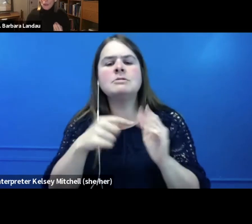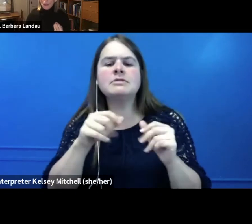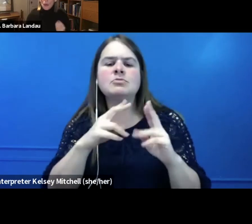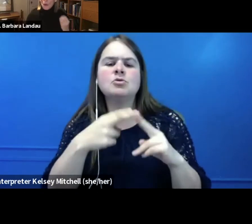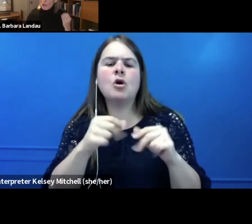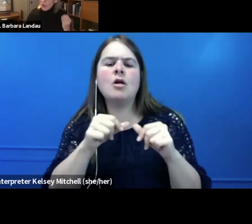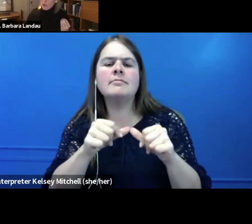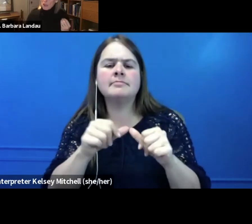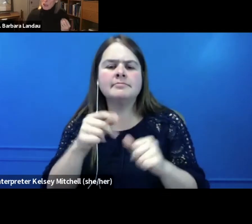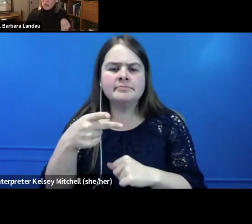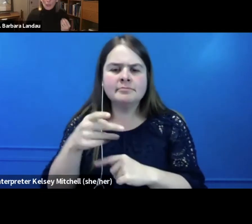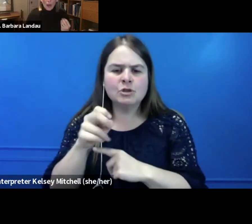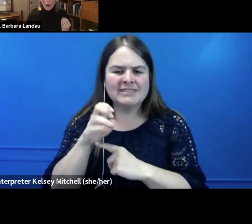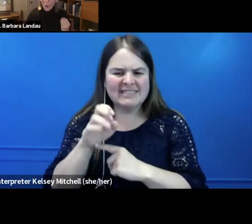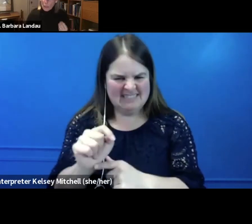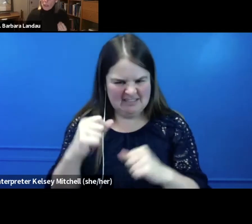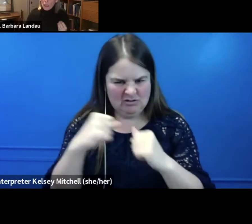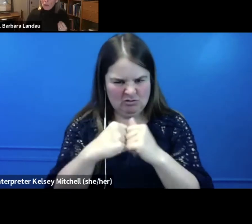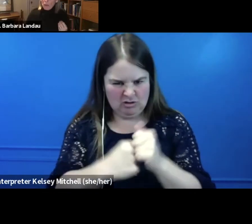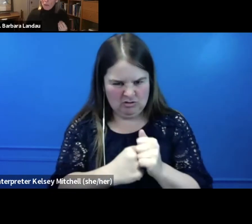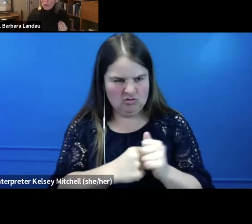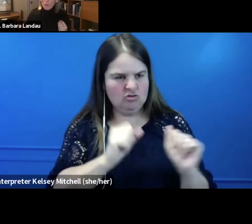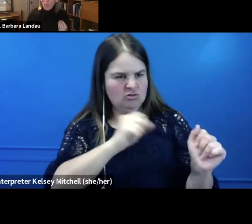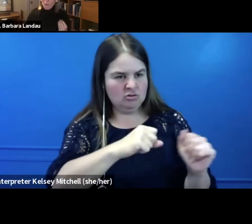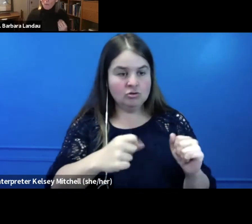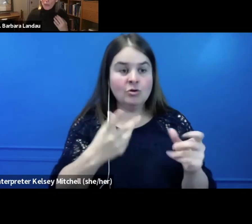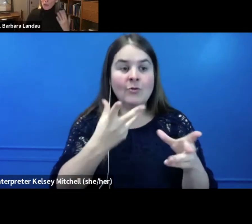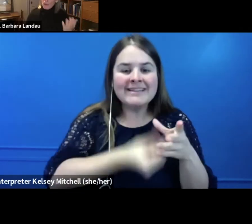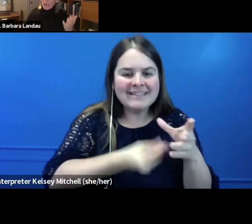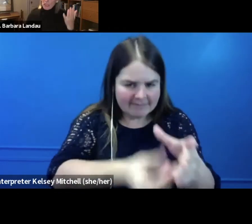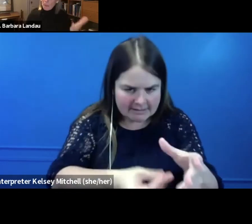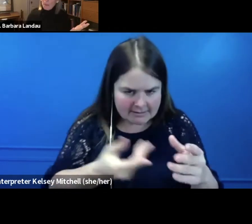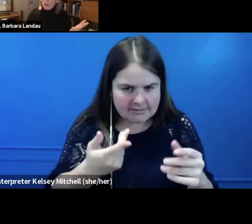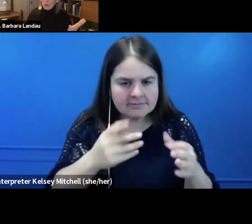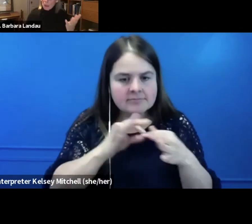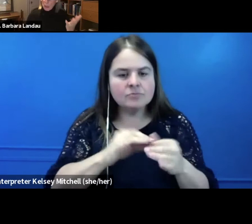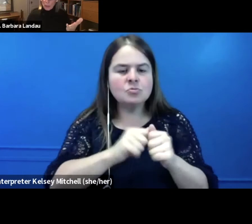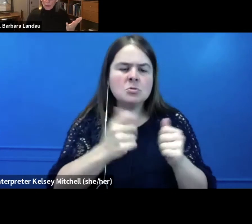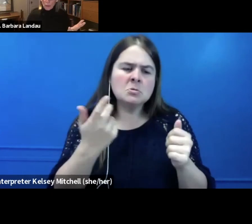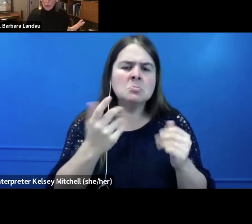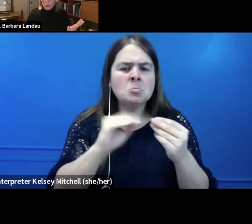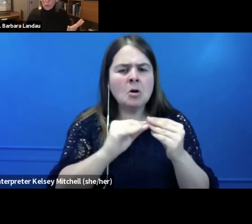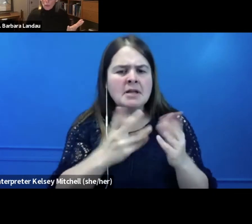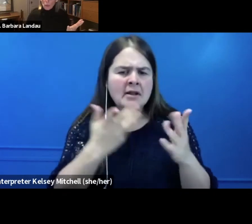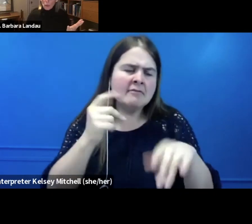so the deficits are quantitative but they reflect typical cognitive